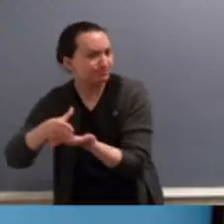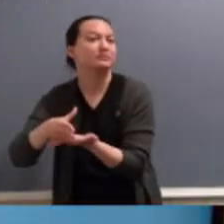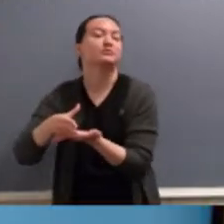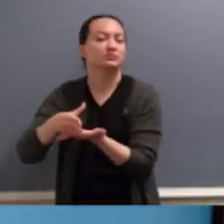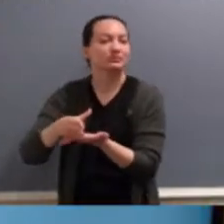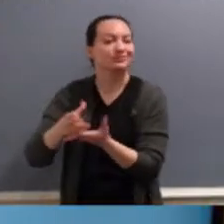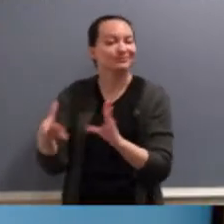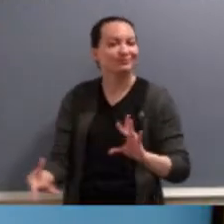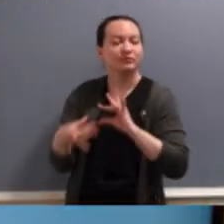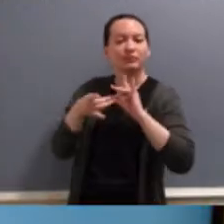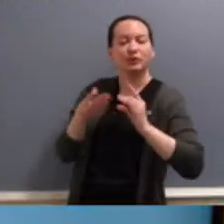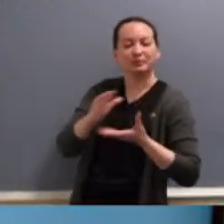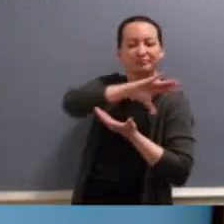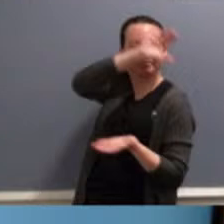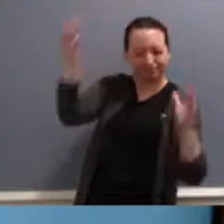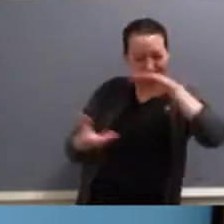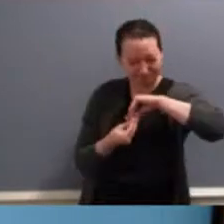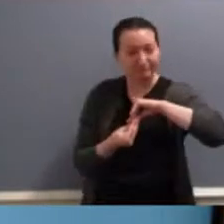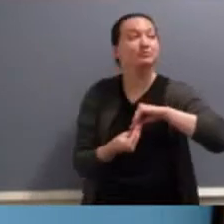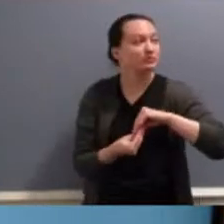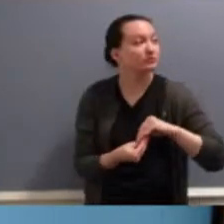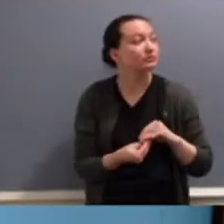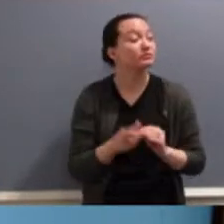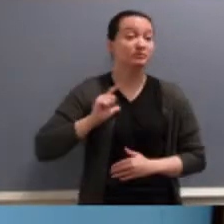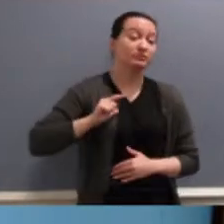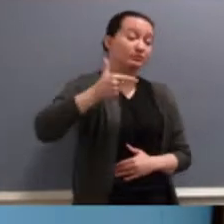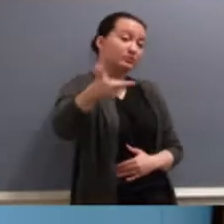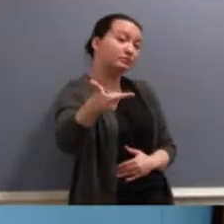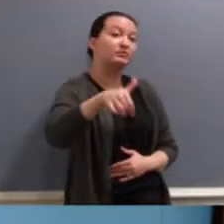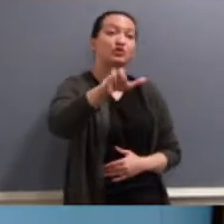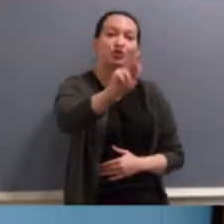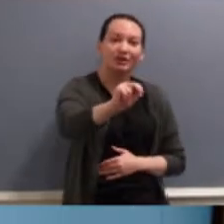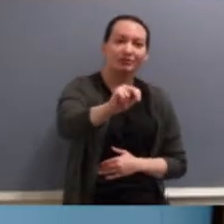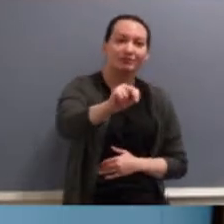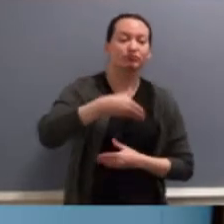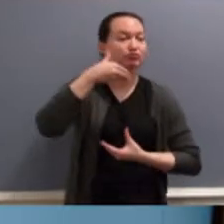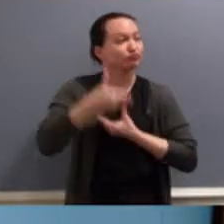part of the budget as well I'm going to turn it over to John to walk through some of the